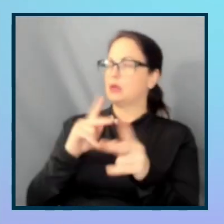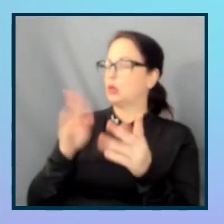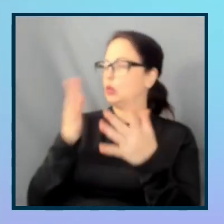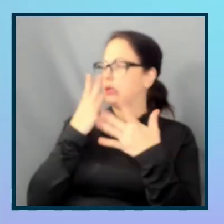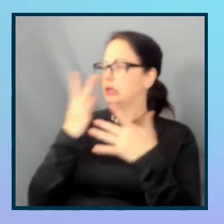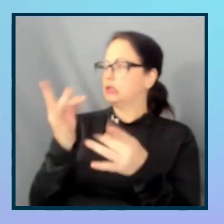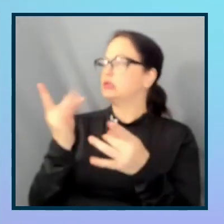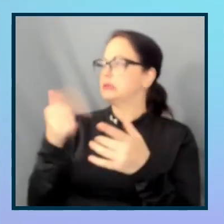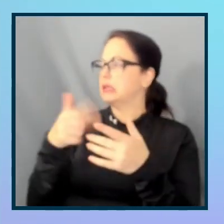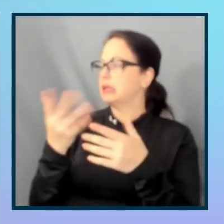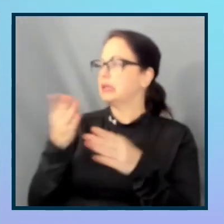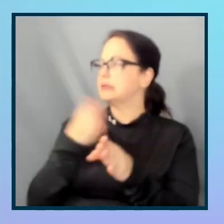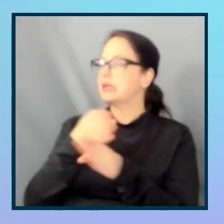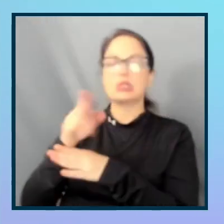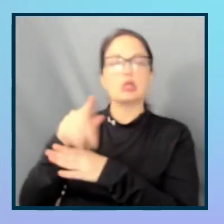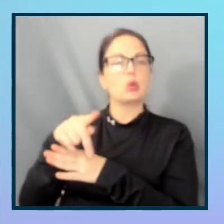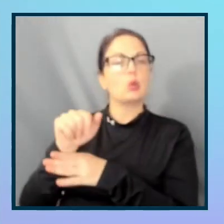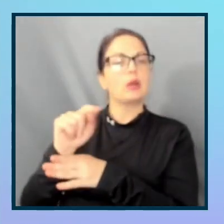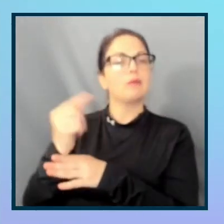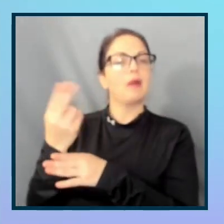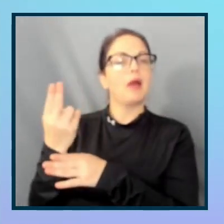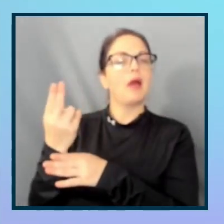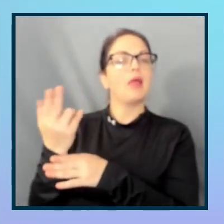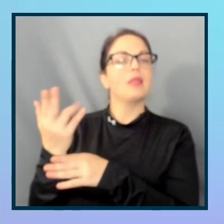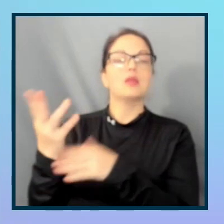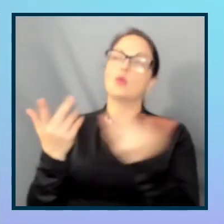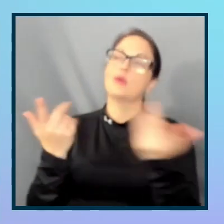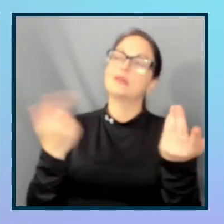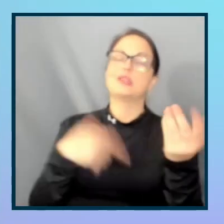as a career path who were front end developers,